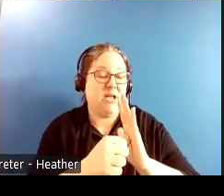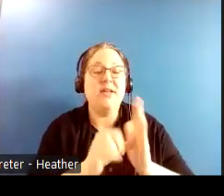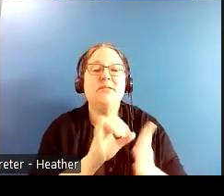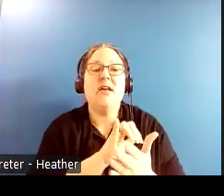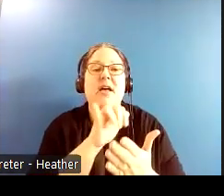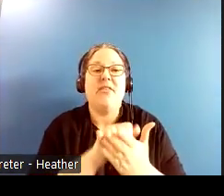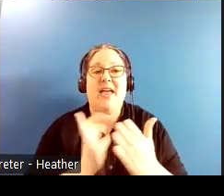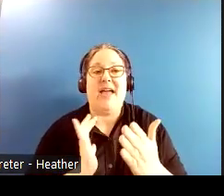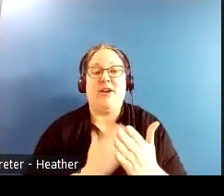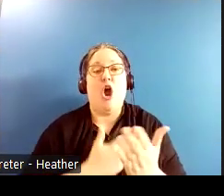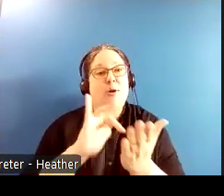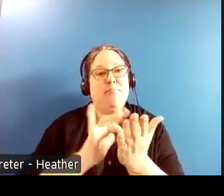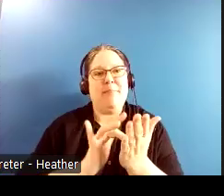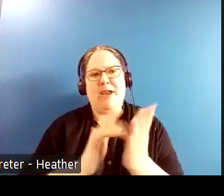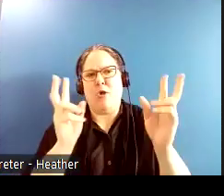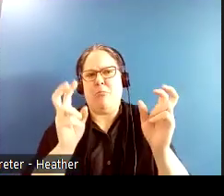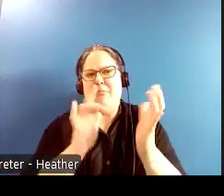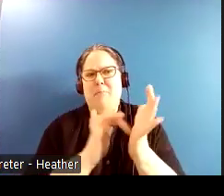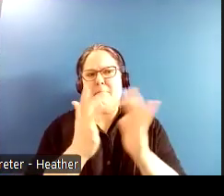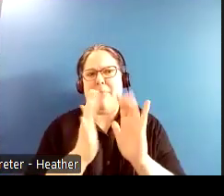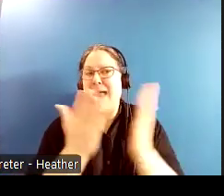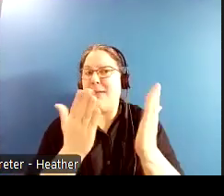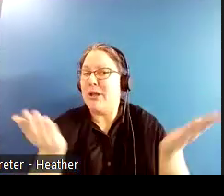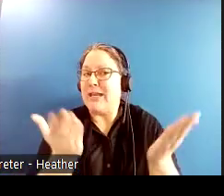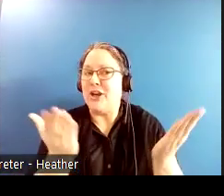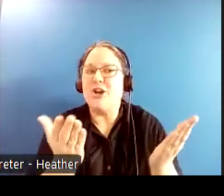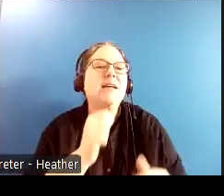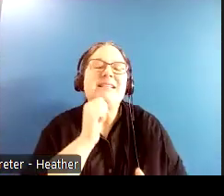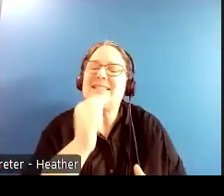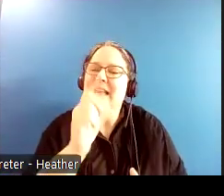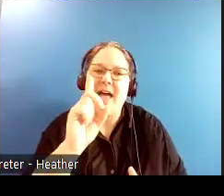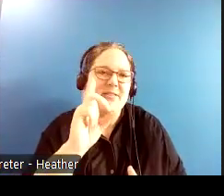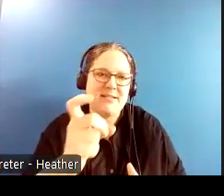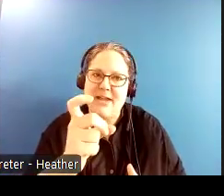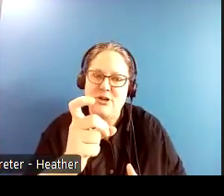uh medical bible here is not the diagnostic manual of mental disorders. It is the diagnostic